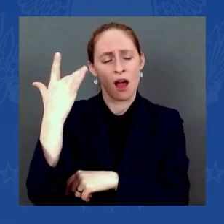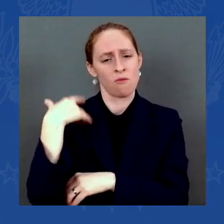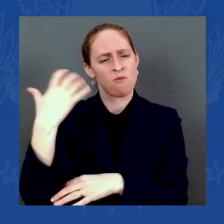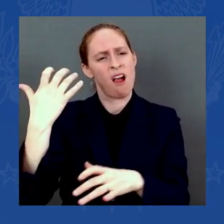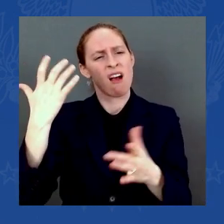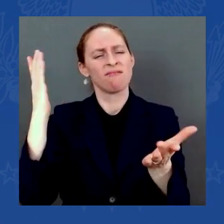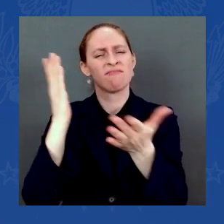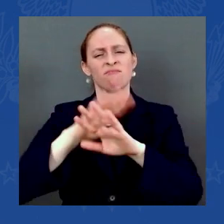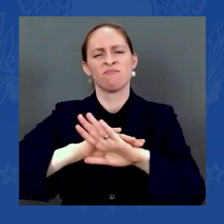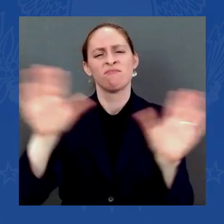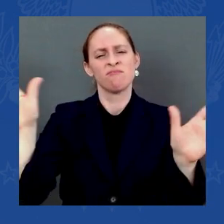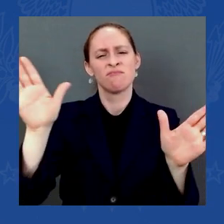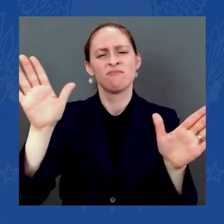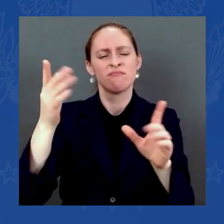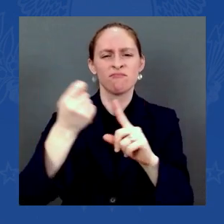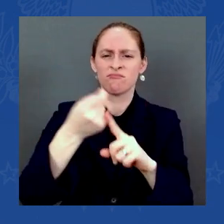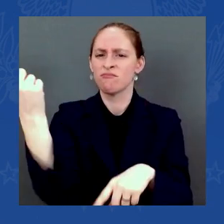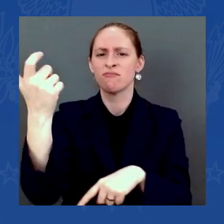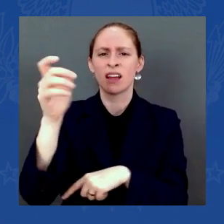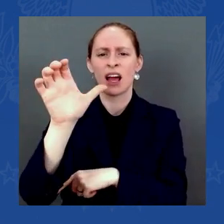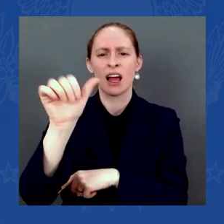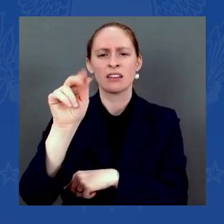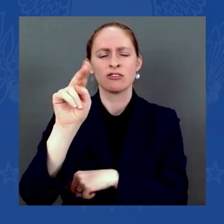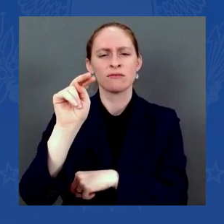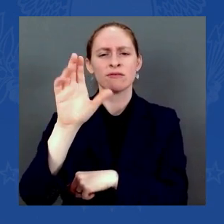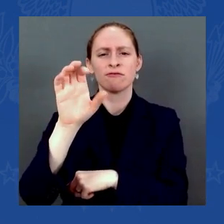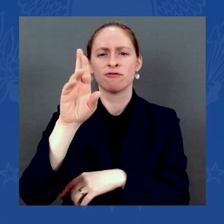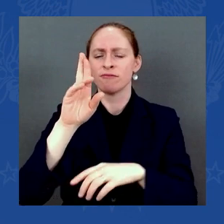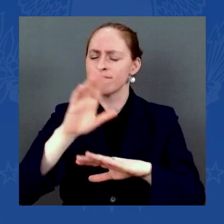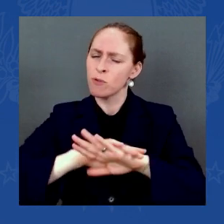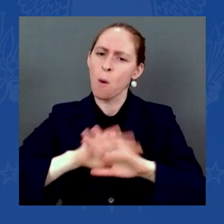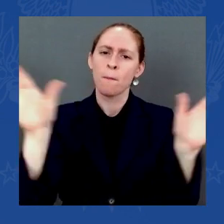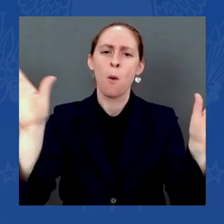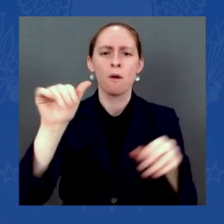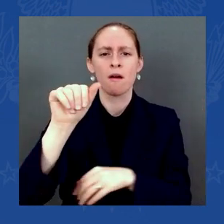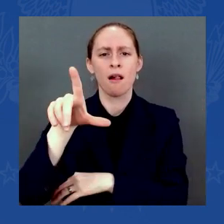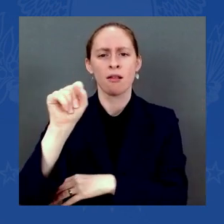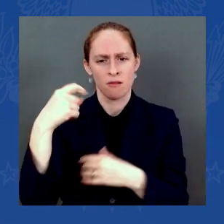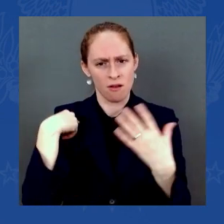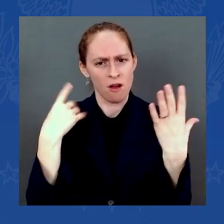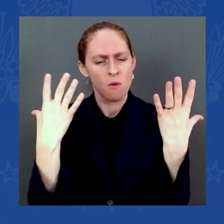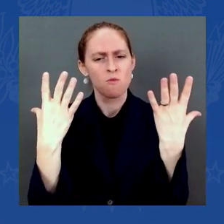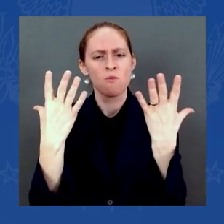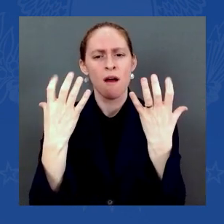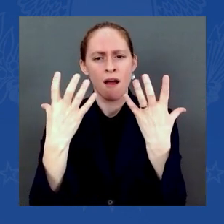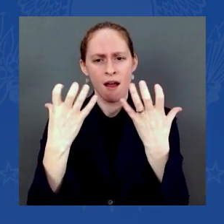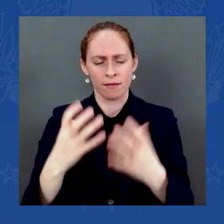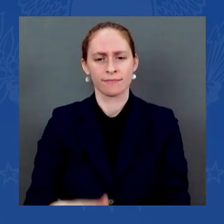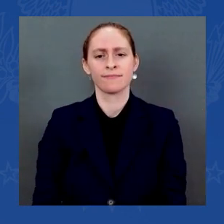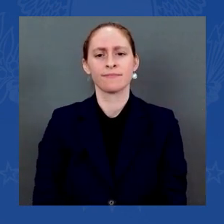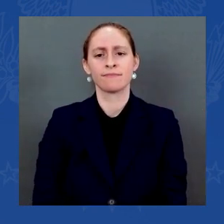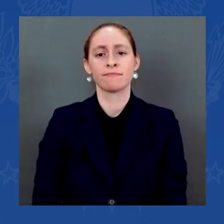called the Defense Advanced Research Agency -- DARPA -- that advances cutting-edge research